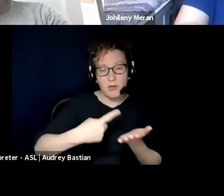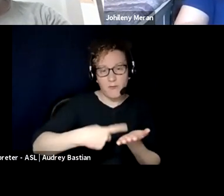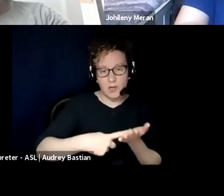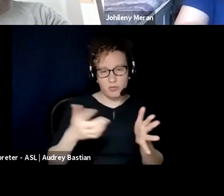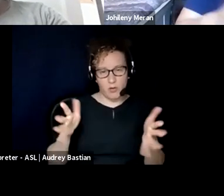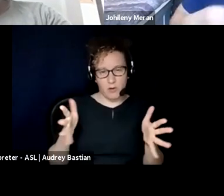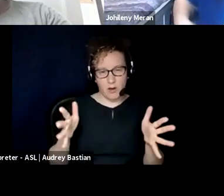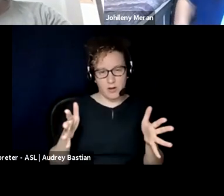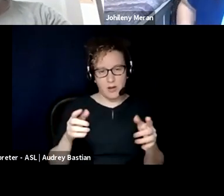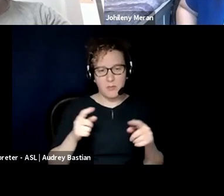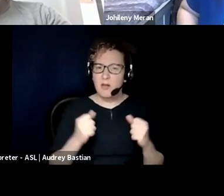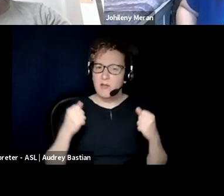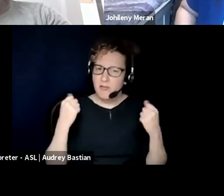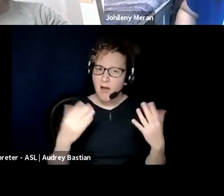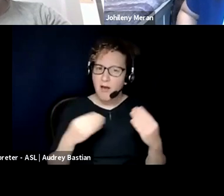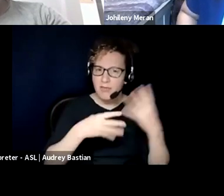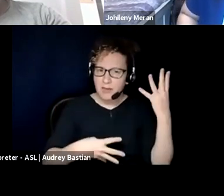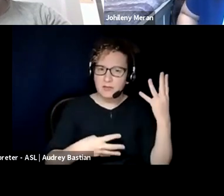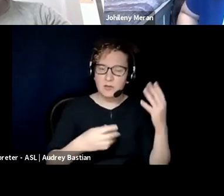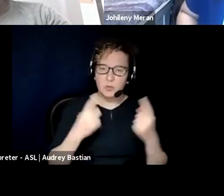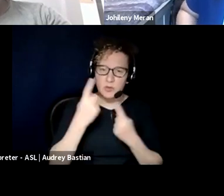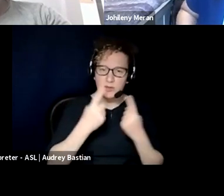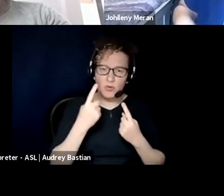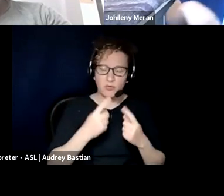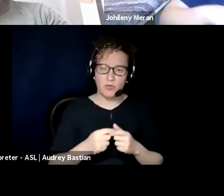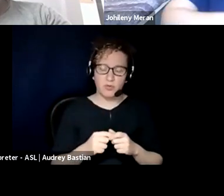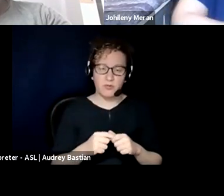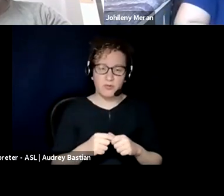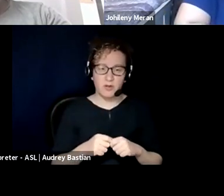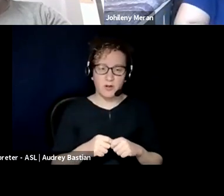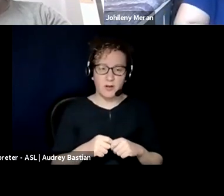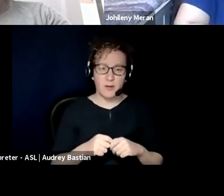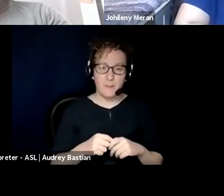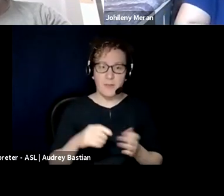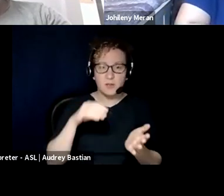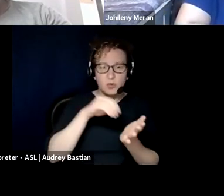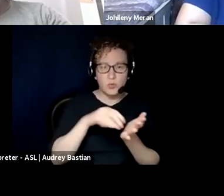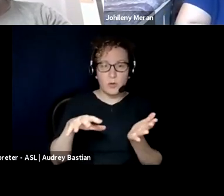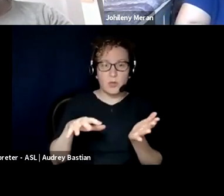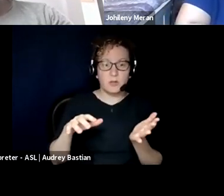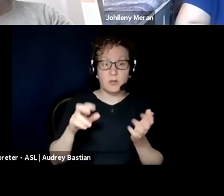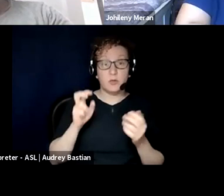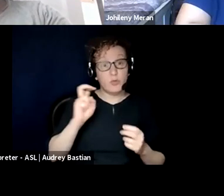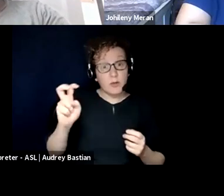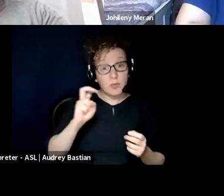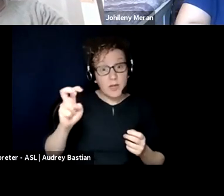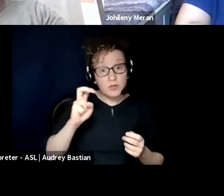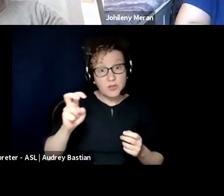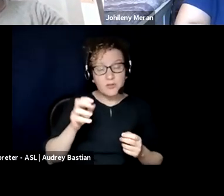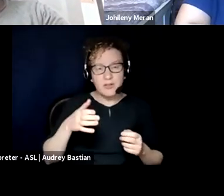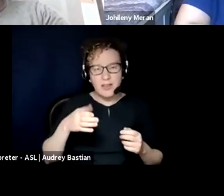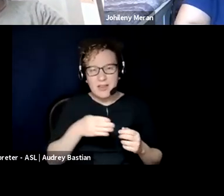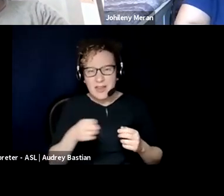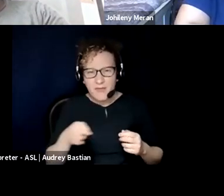was a lot of things to consider as a student. Like transportation and navigating around London